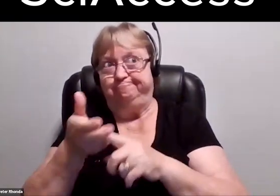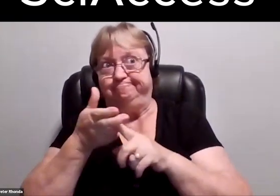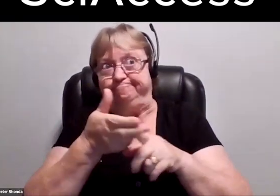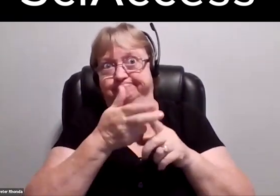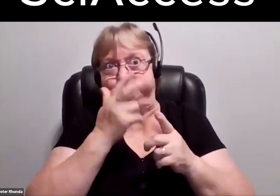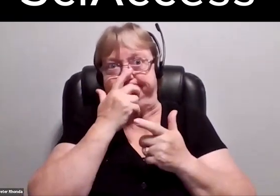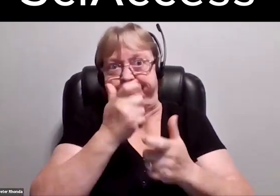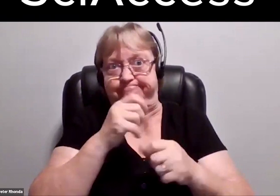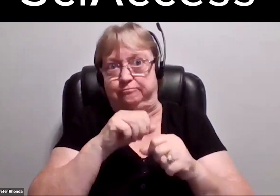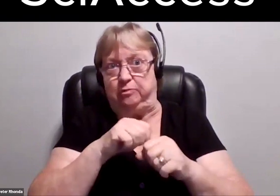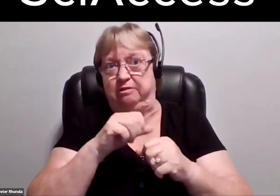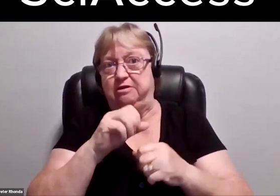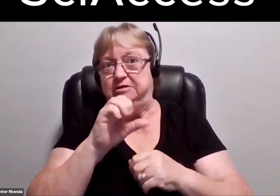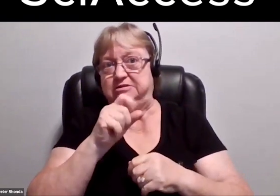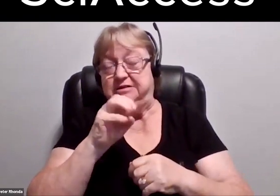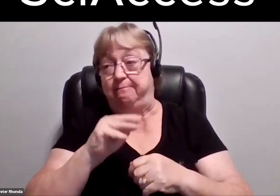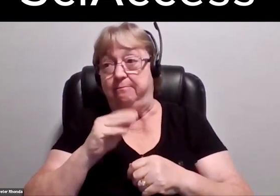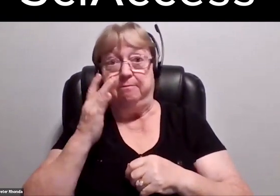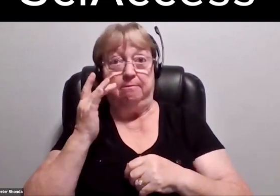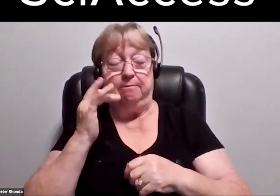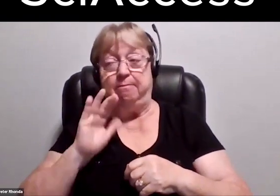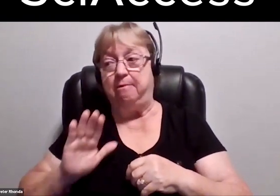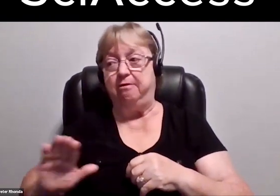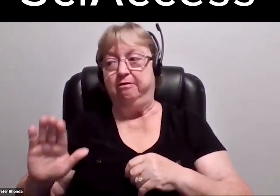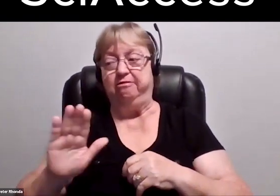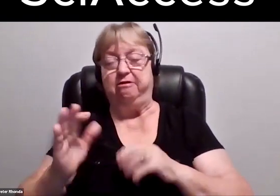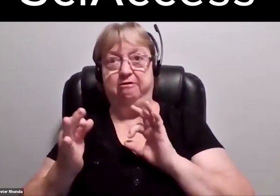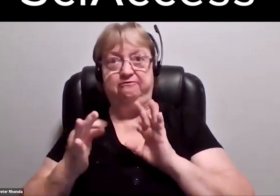because their feedback is crucial to us getting it right.